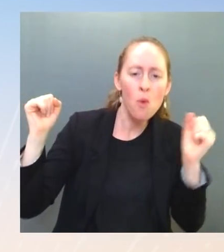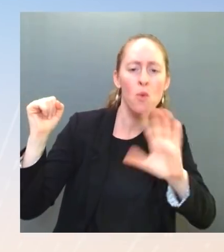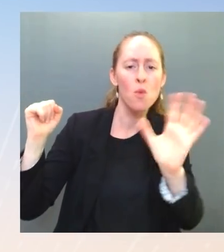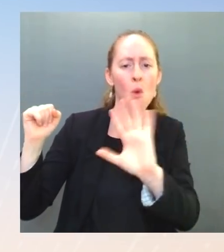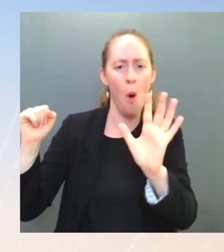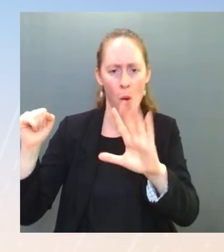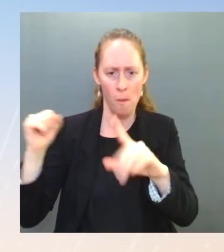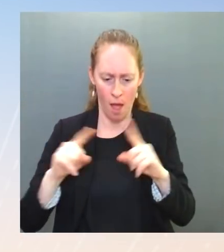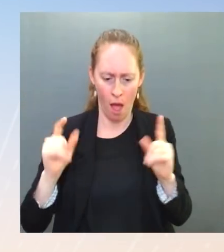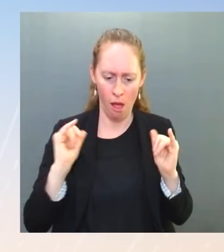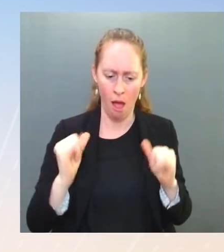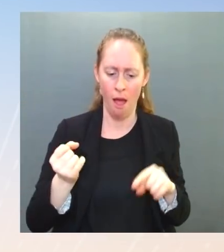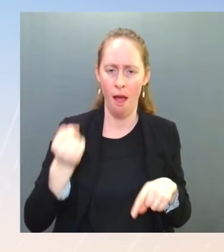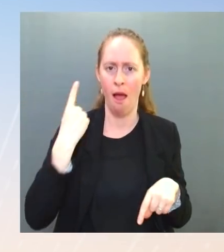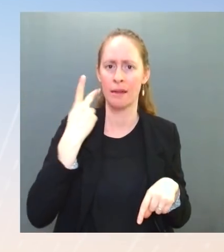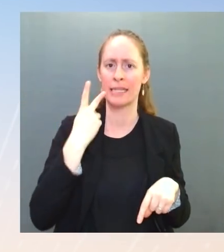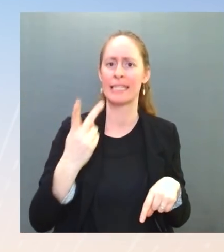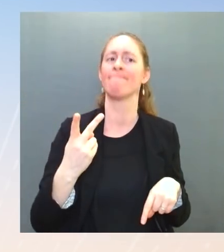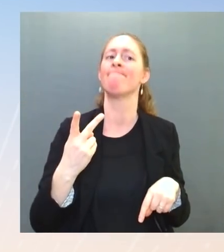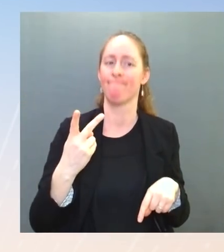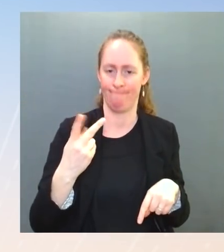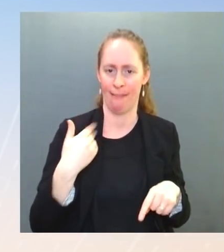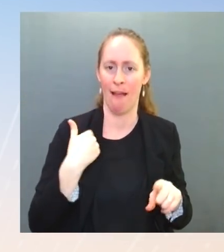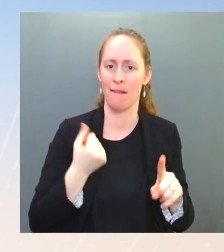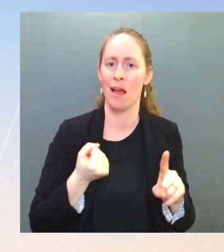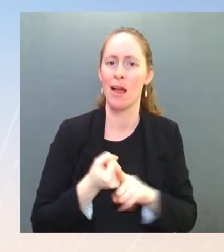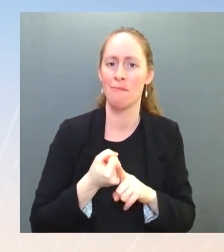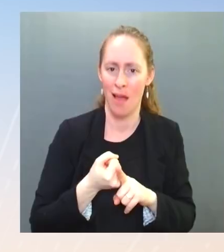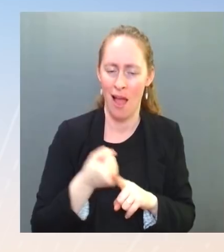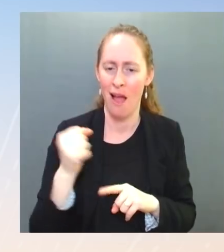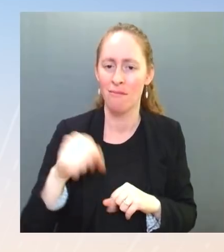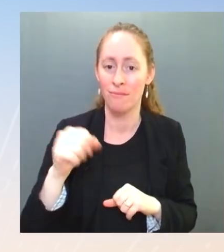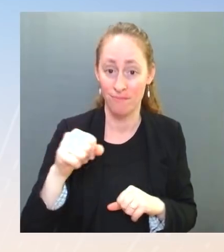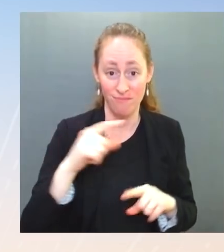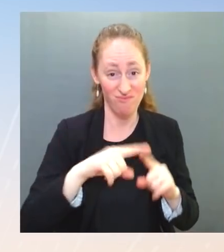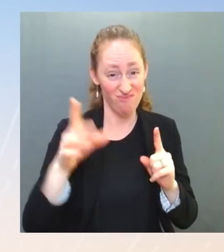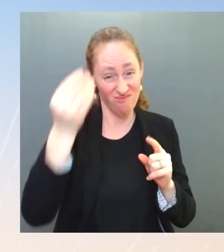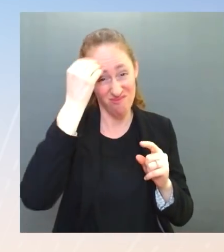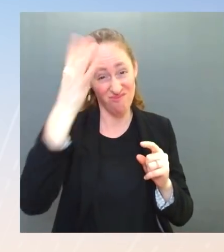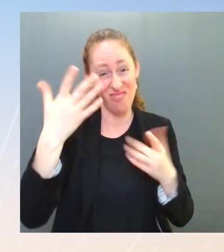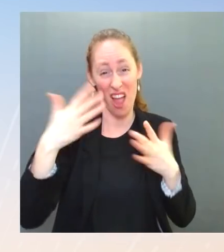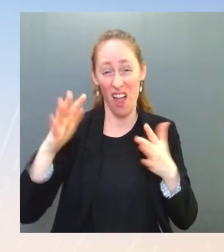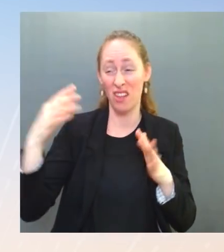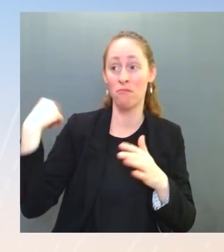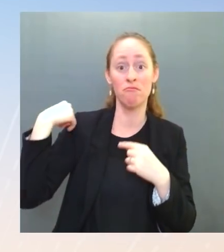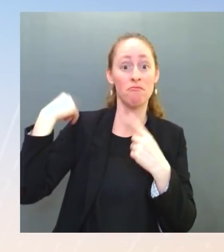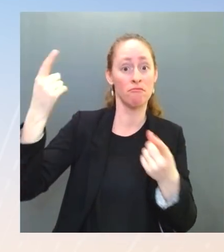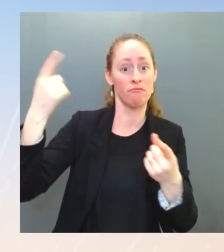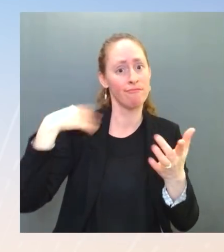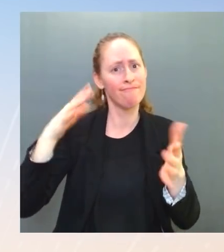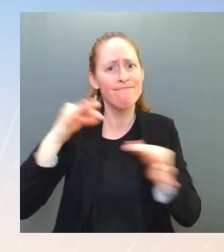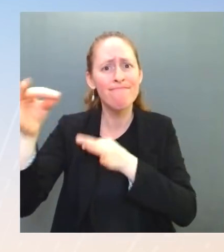the impacts of the pandemic on supply chains, how that's impacted a range of costs, and steps we're taking to address those,